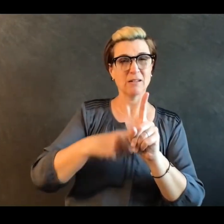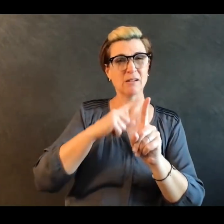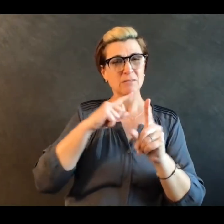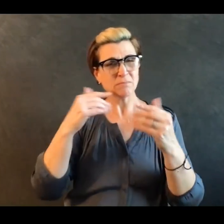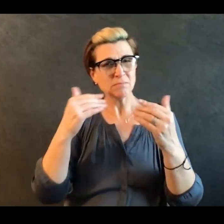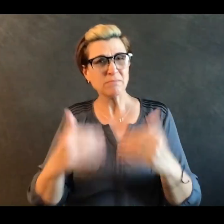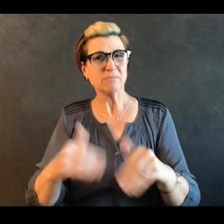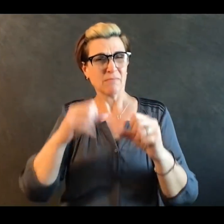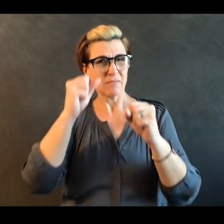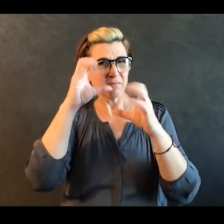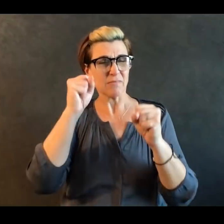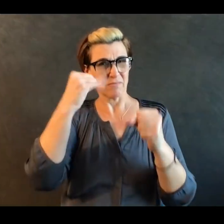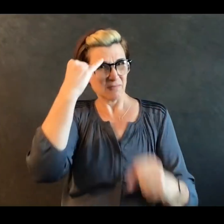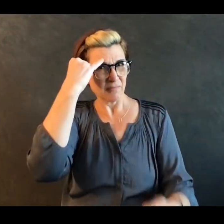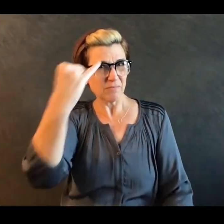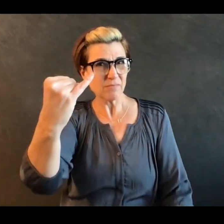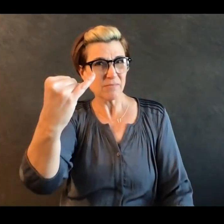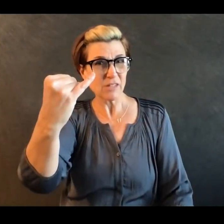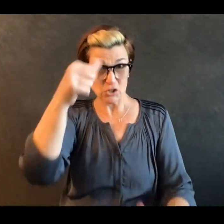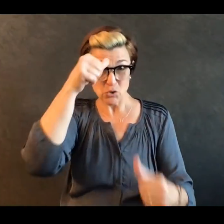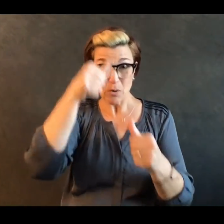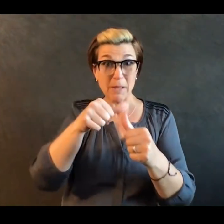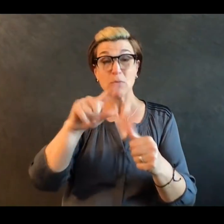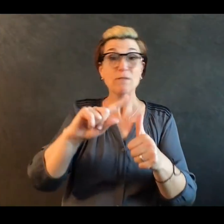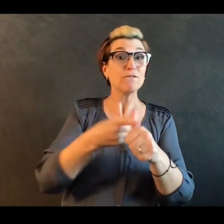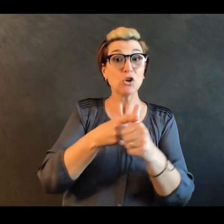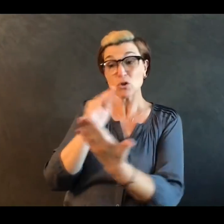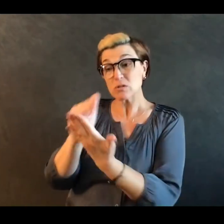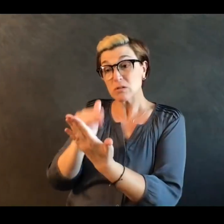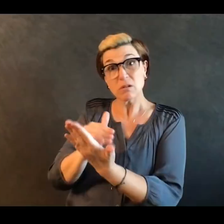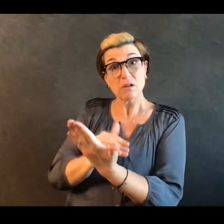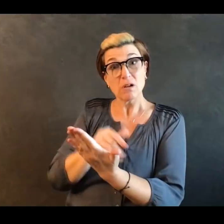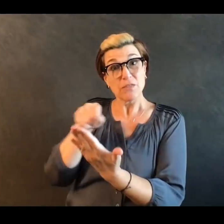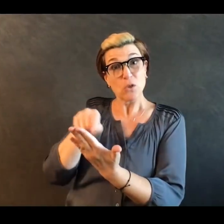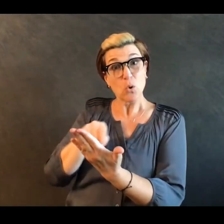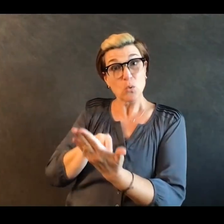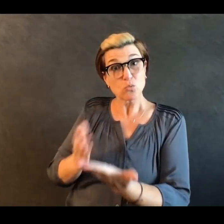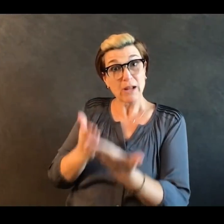presidential guidelines for America the truth is because of what the American